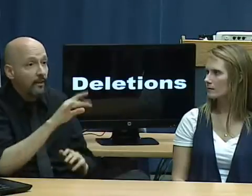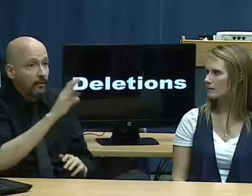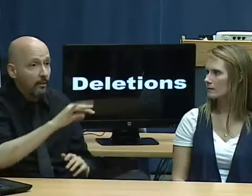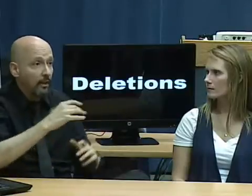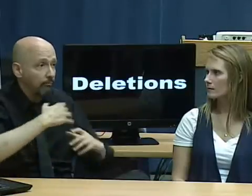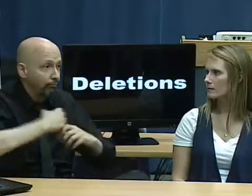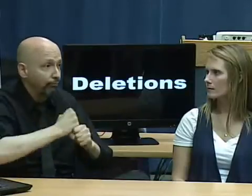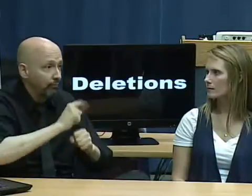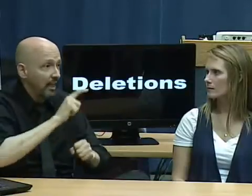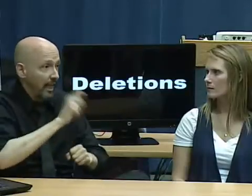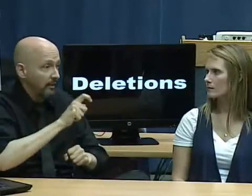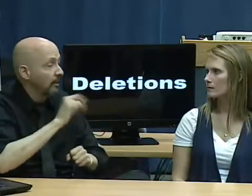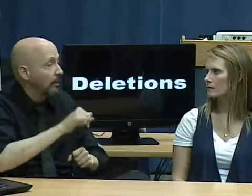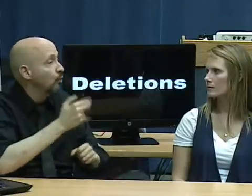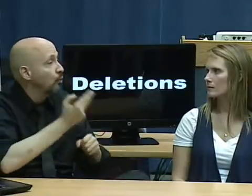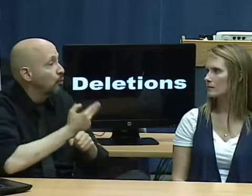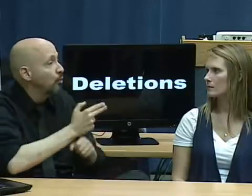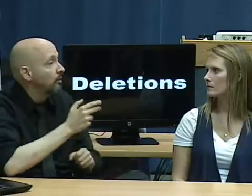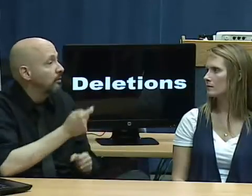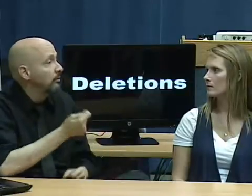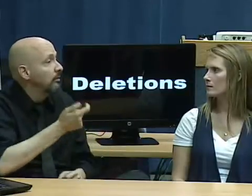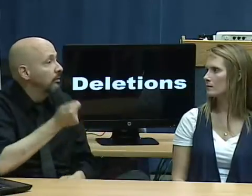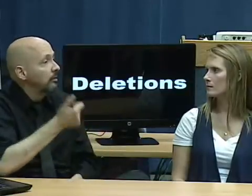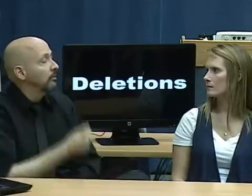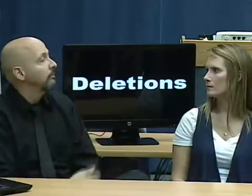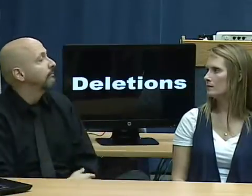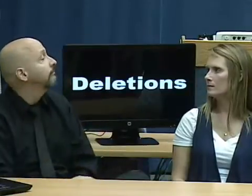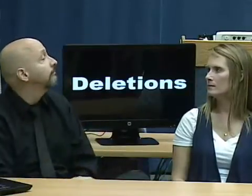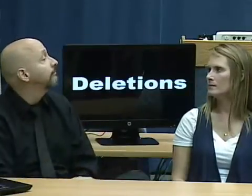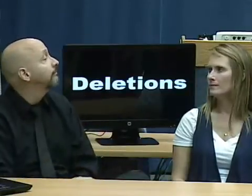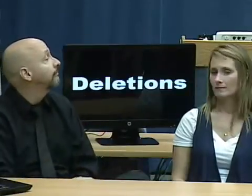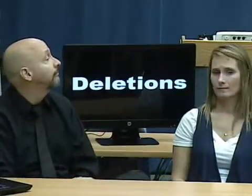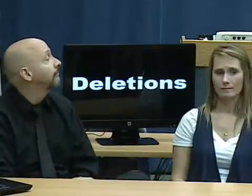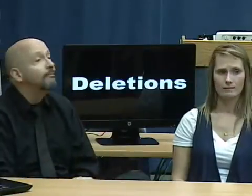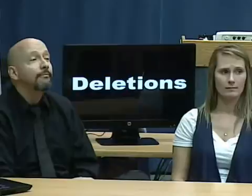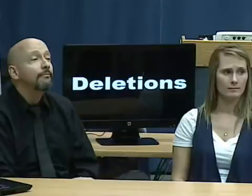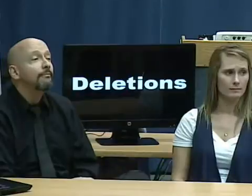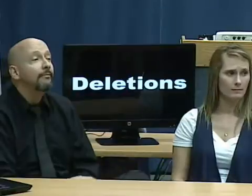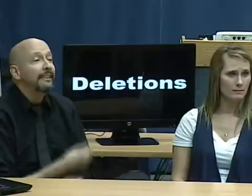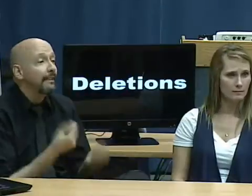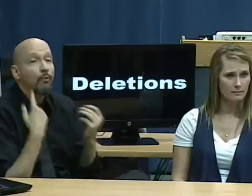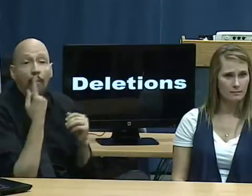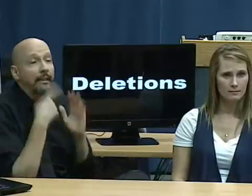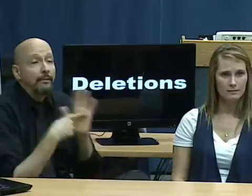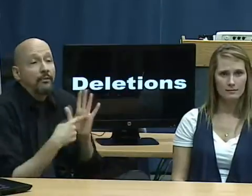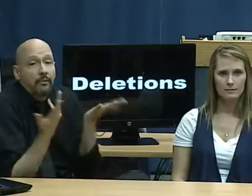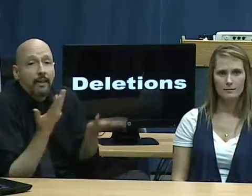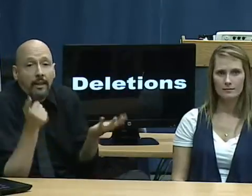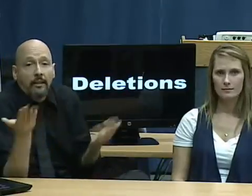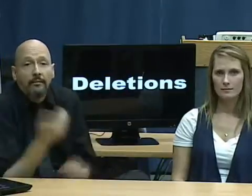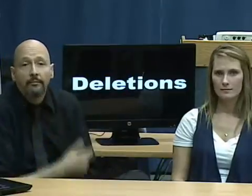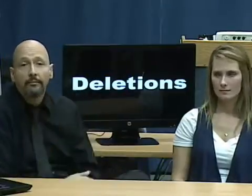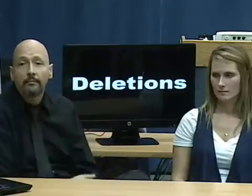of fingerspellings that use lexicalization (LEX) that uses deletions. Any example.